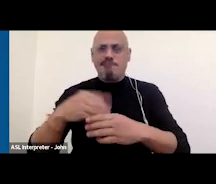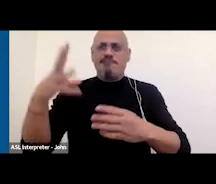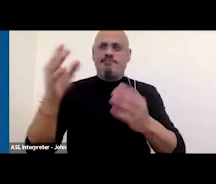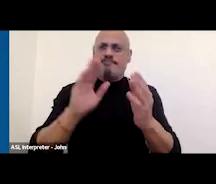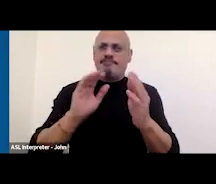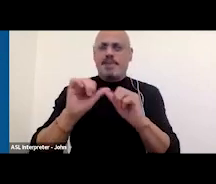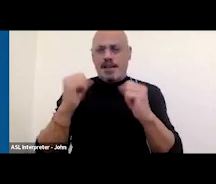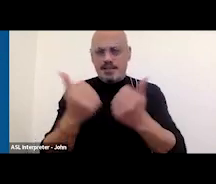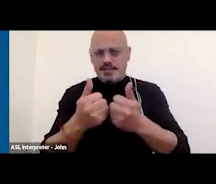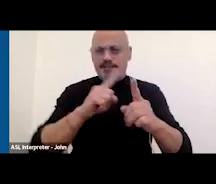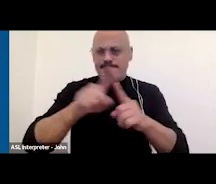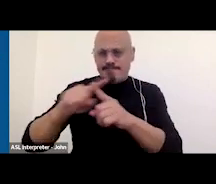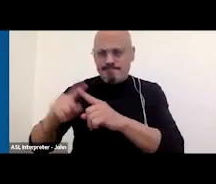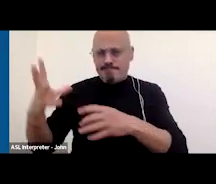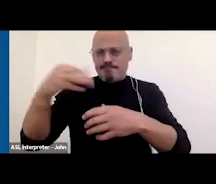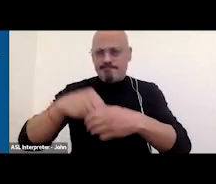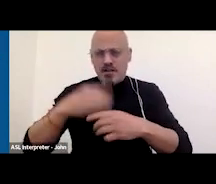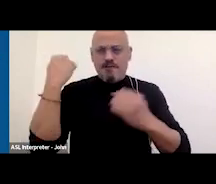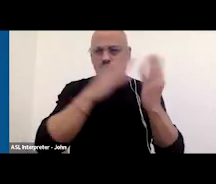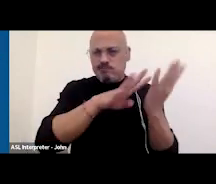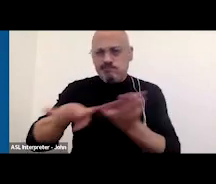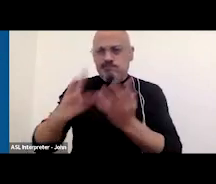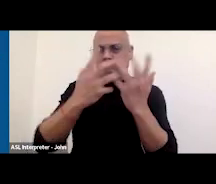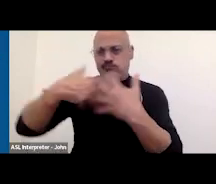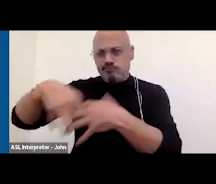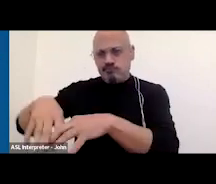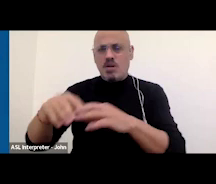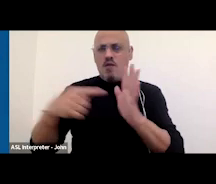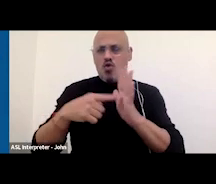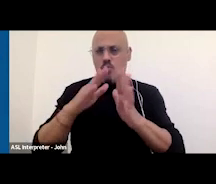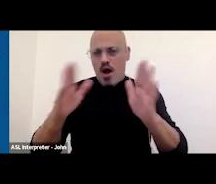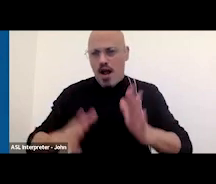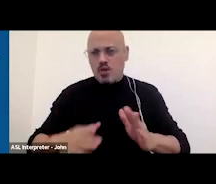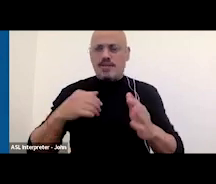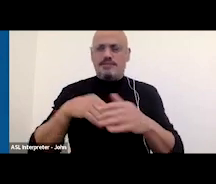to streamline and expand access to affordable, accessible housing and the critical services